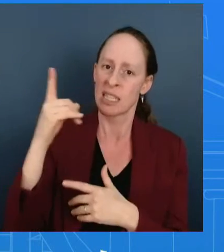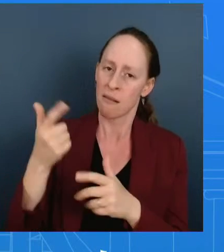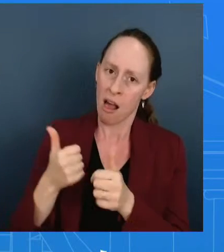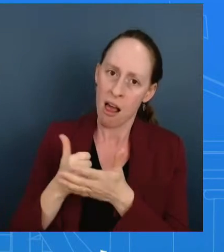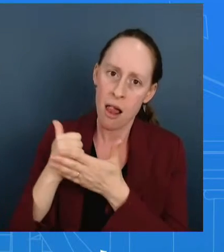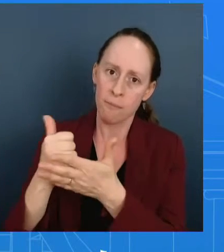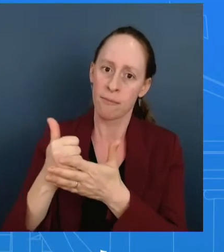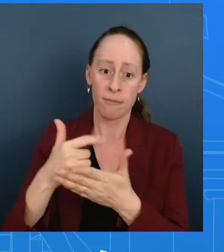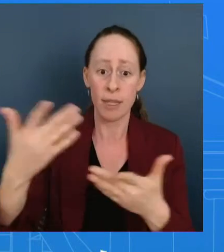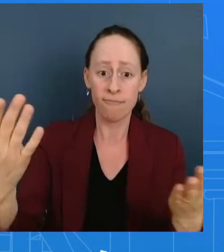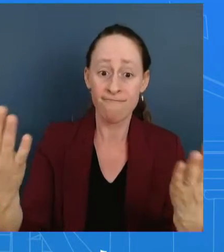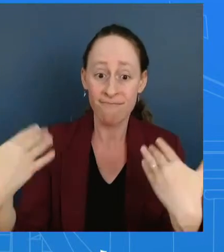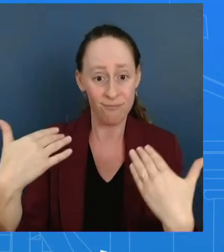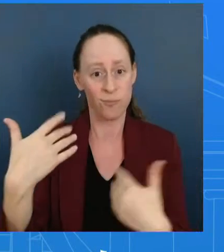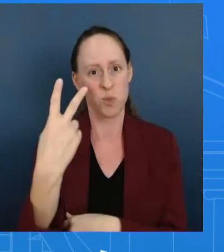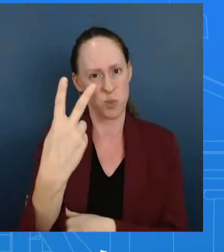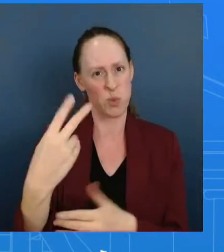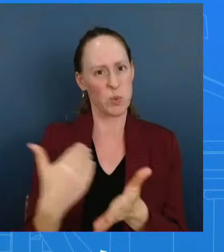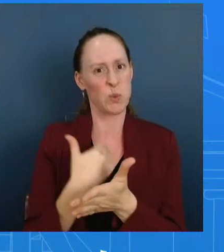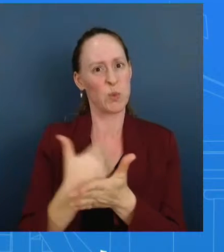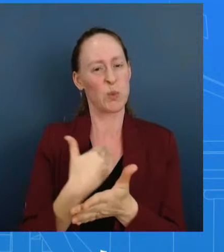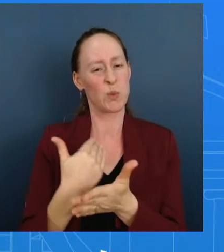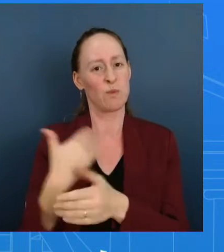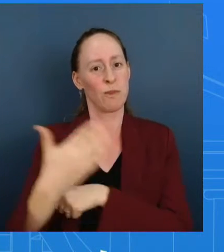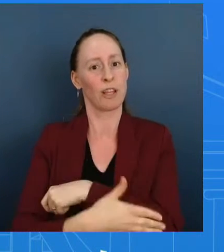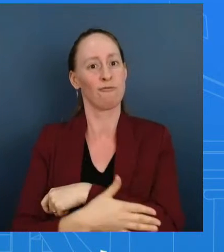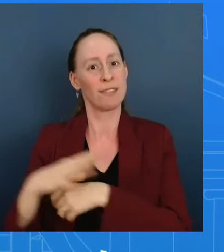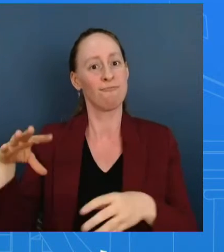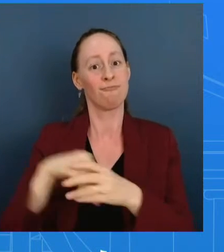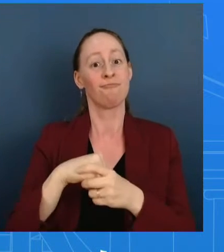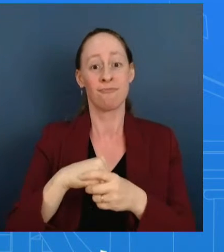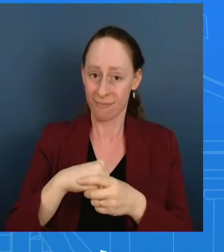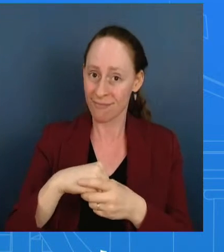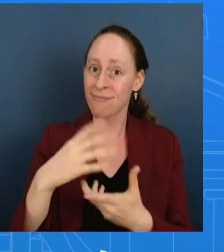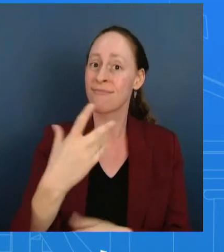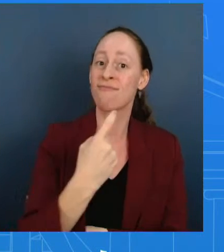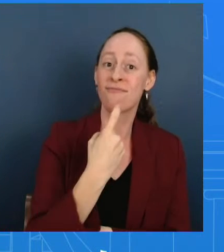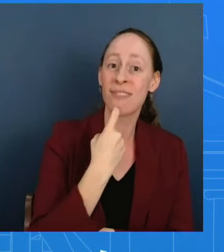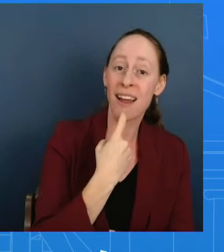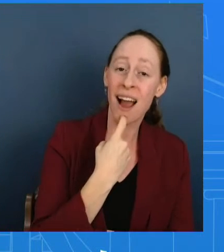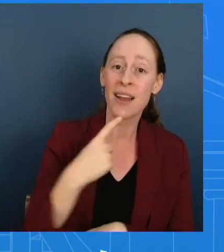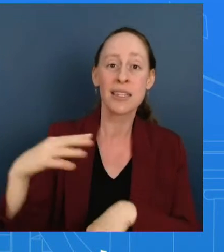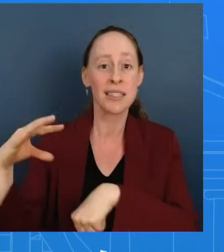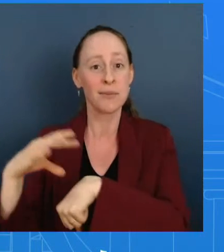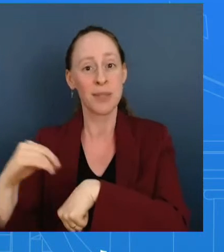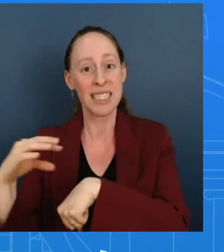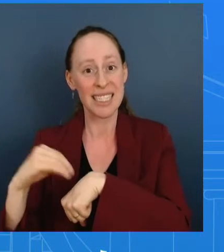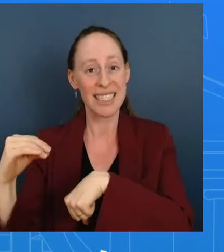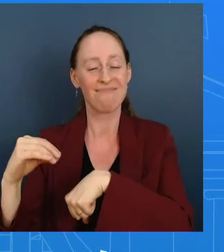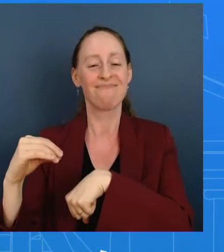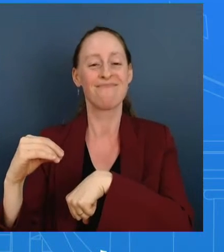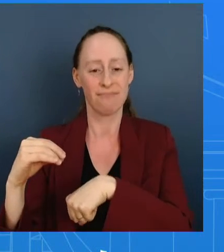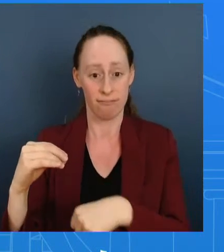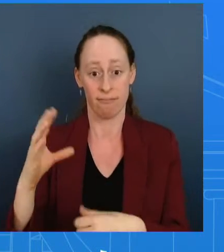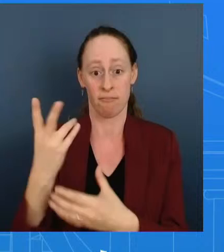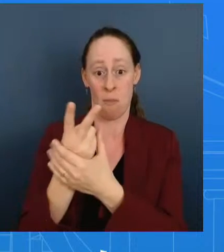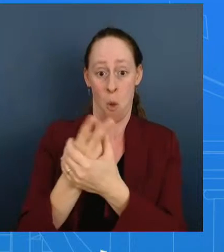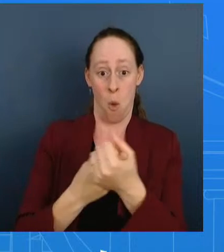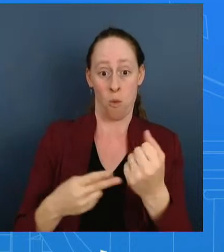and we'll officially welcome in Sweden this week. He has spent countless hours rallying the Alliance in 2021